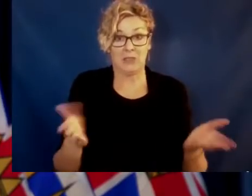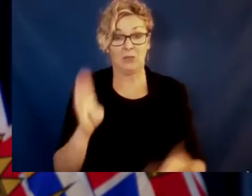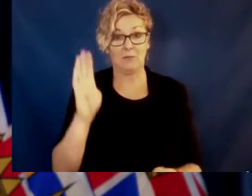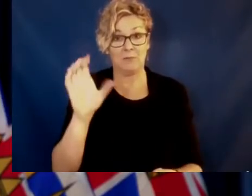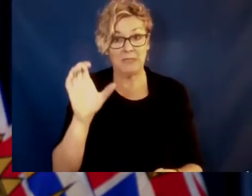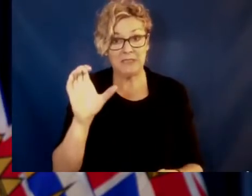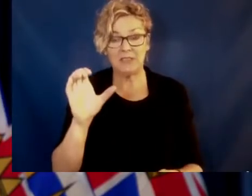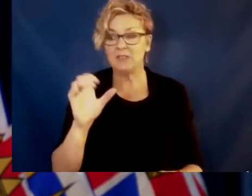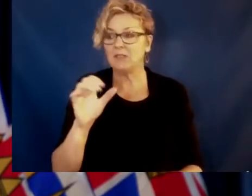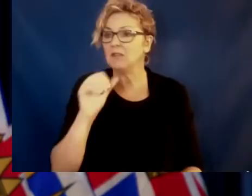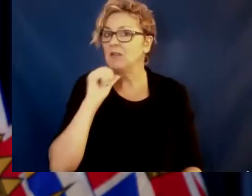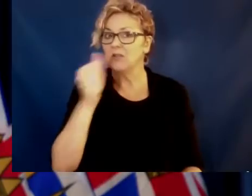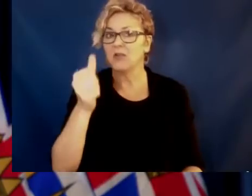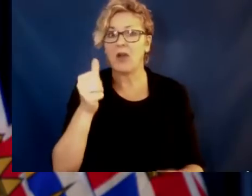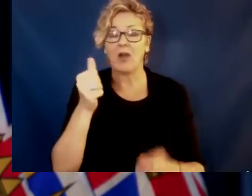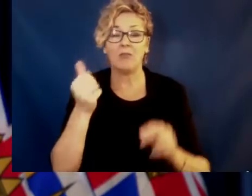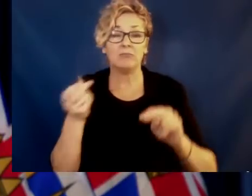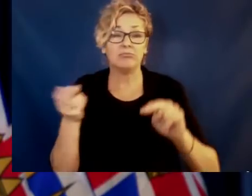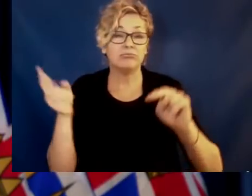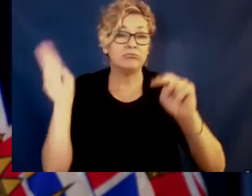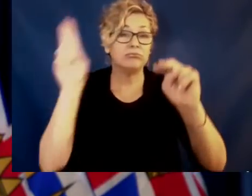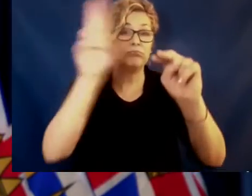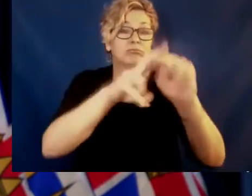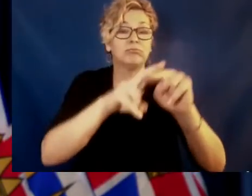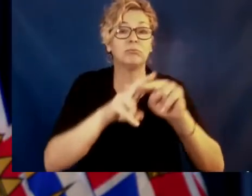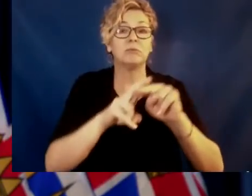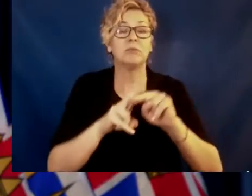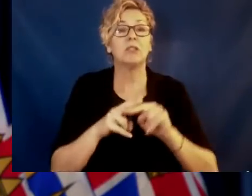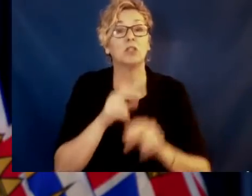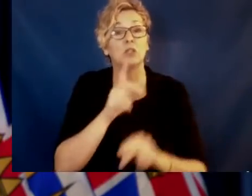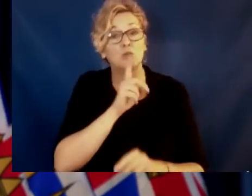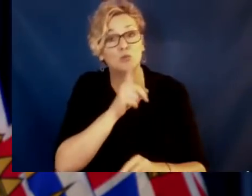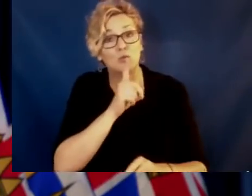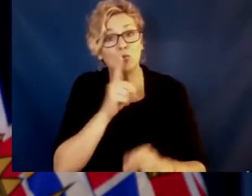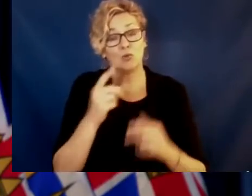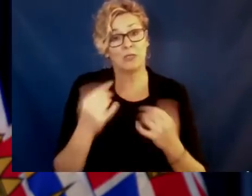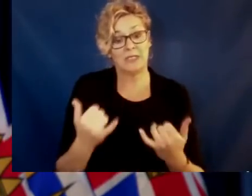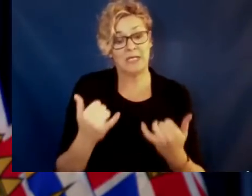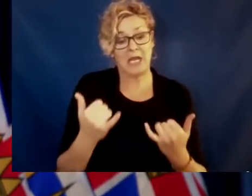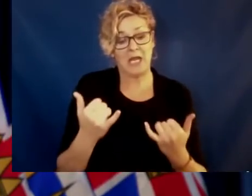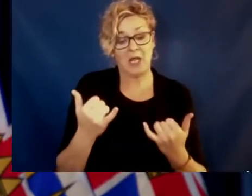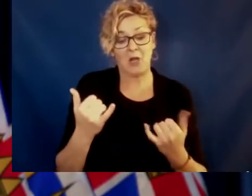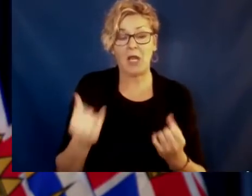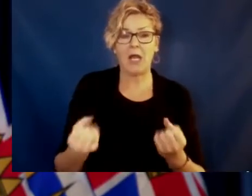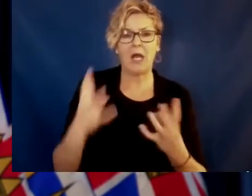people in hospital than we did a few weeks ago, but that has also stabilized.